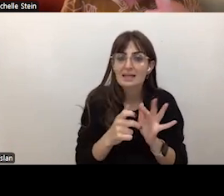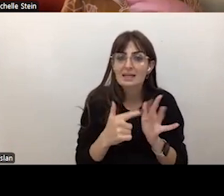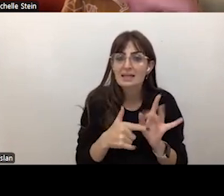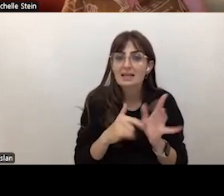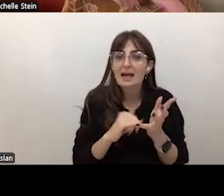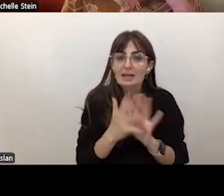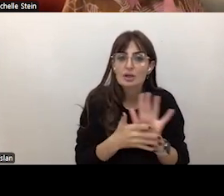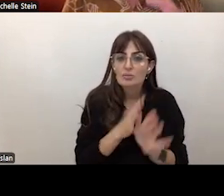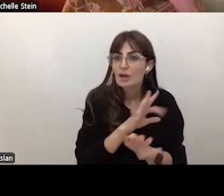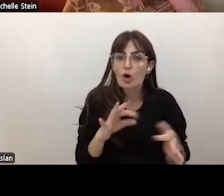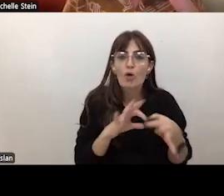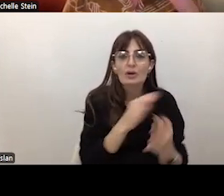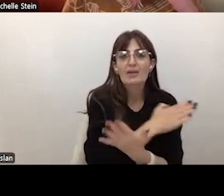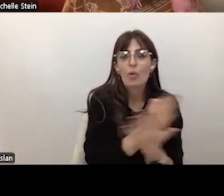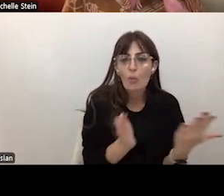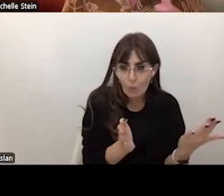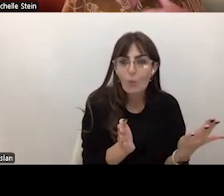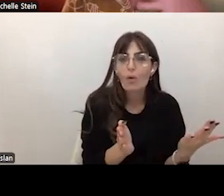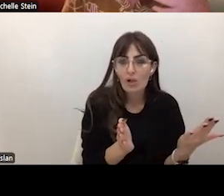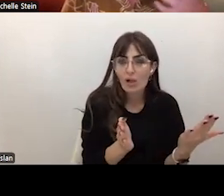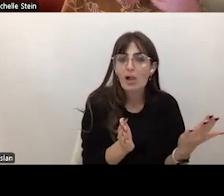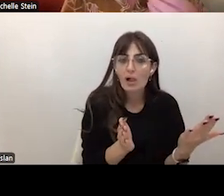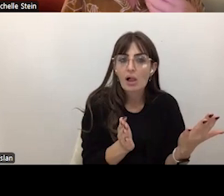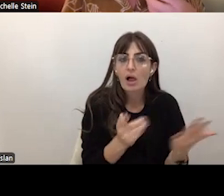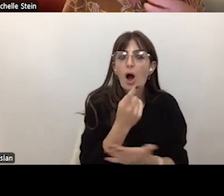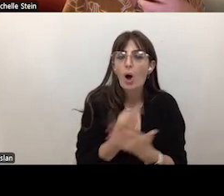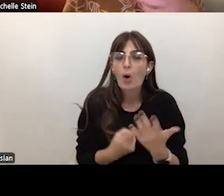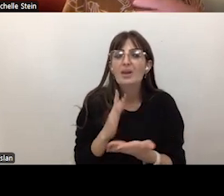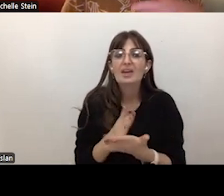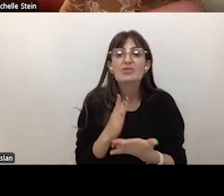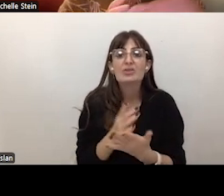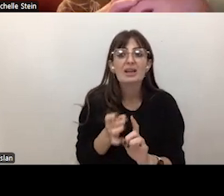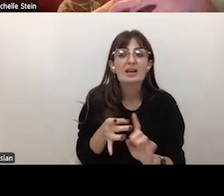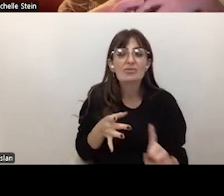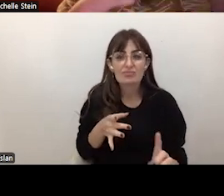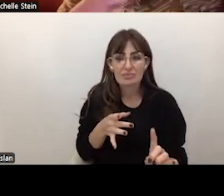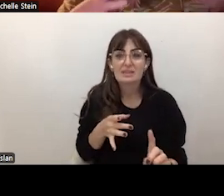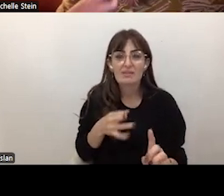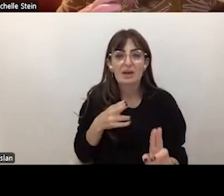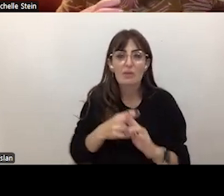relevant for every single individual. It is only relevant if you are looking to build higher-level